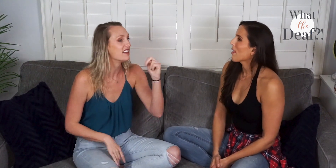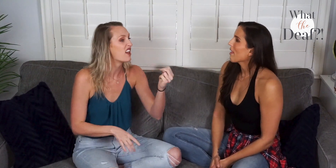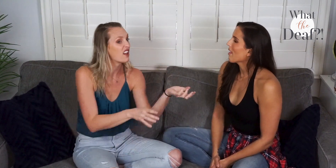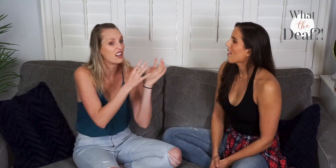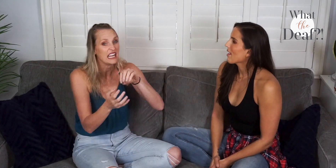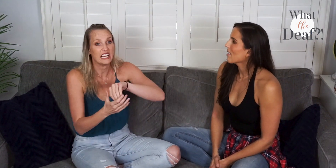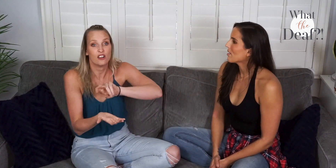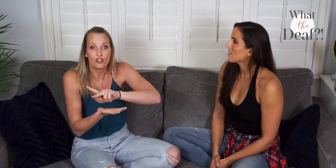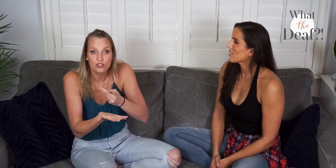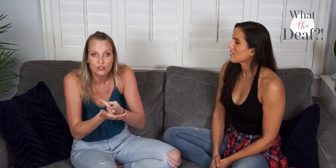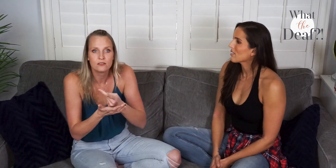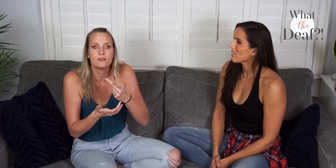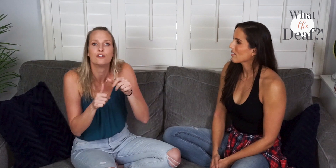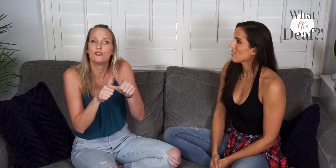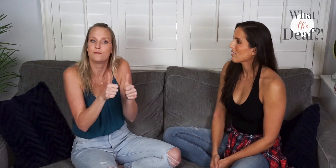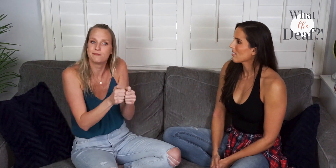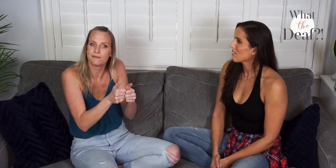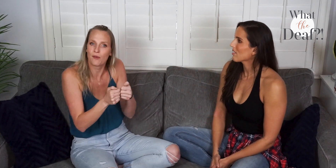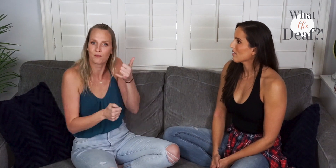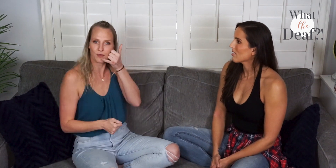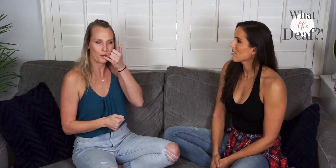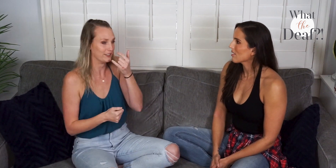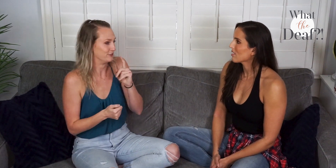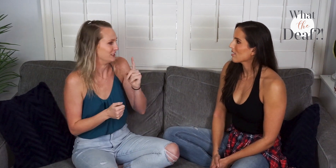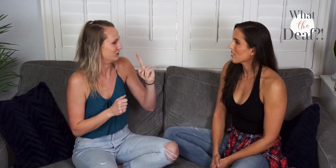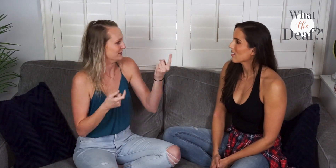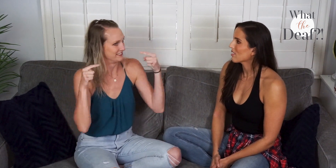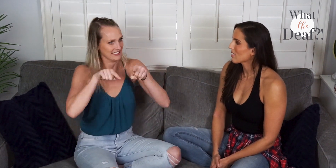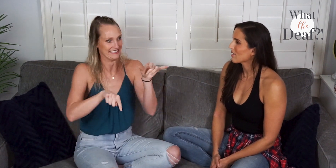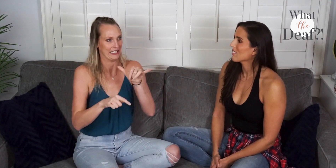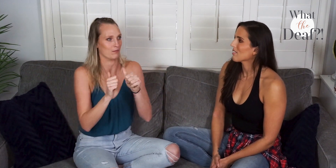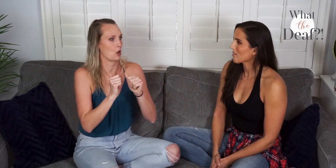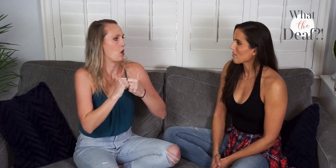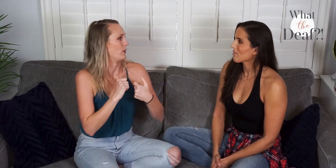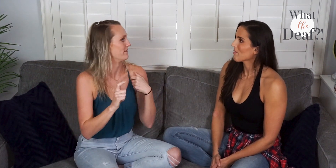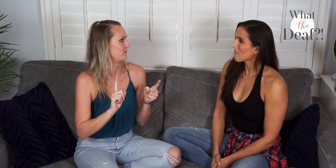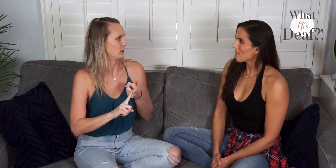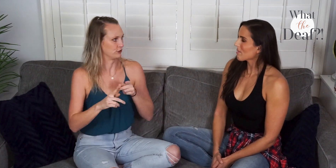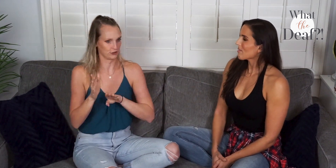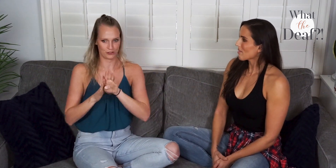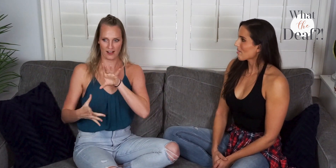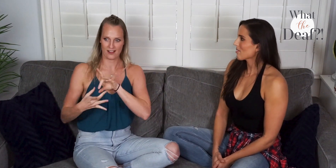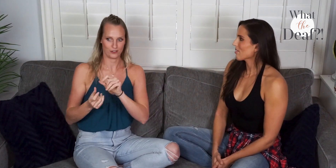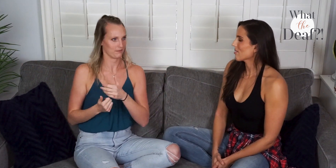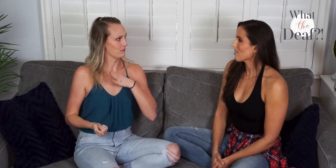And then we went to the kitchen, and we continued talking through our phones, which is exactly how I first developed my connection with my boyfriend.